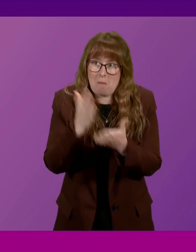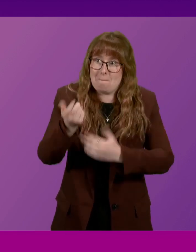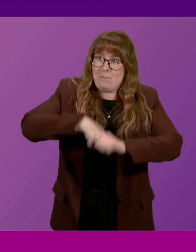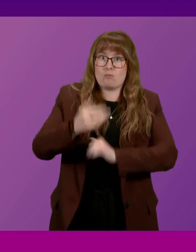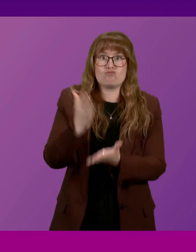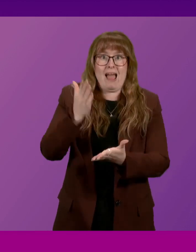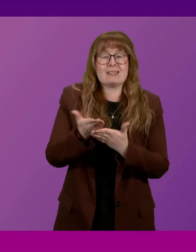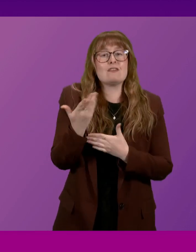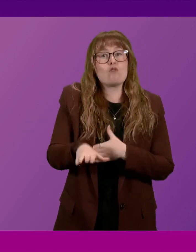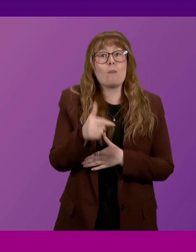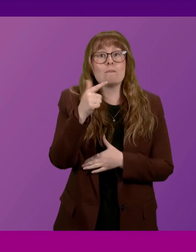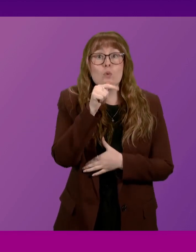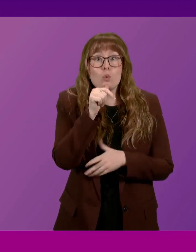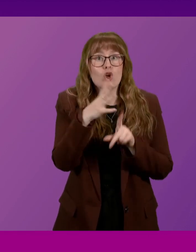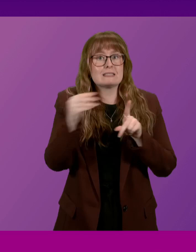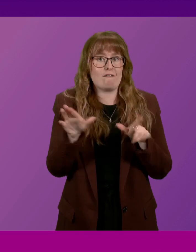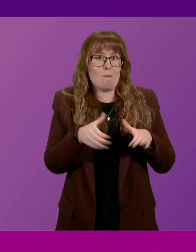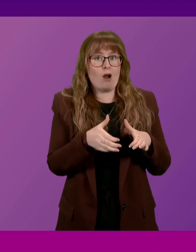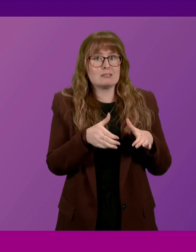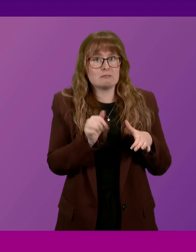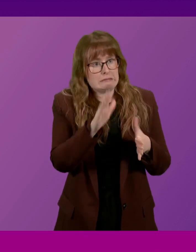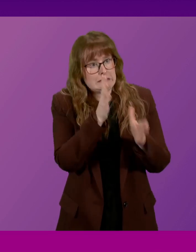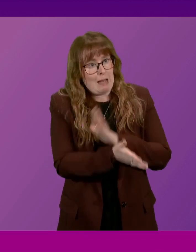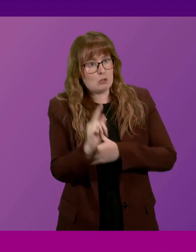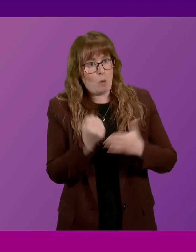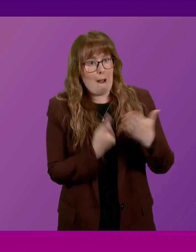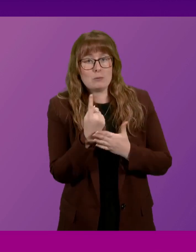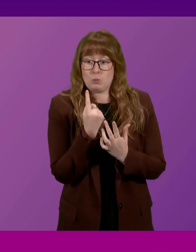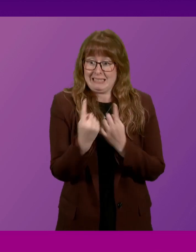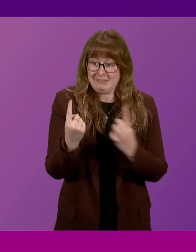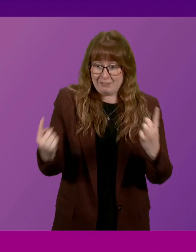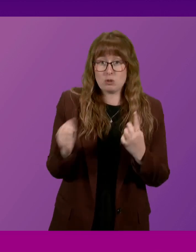the Conservative Government. Colossal damage has been done to individuals and their livelihoods.